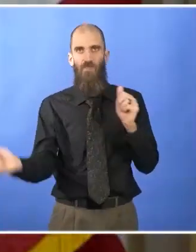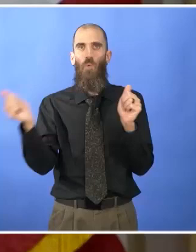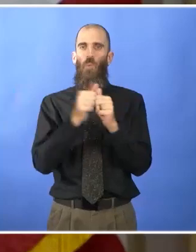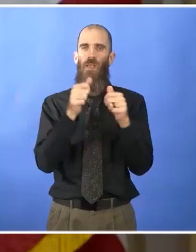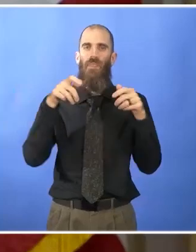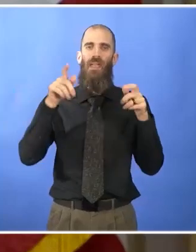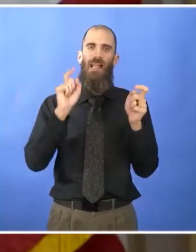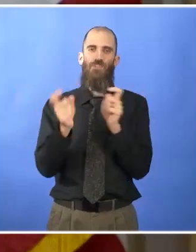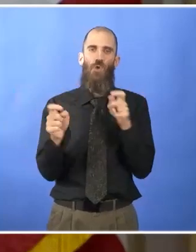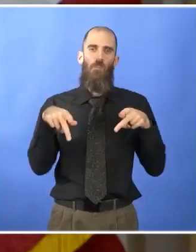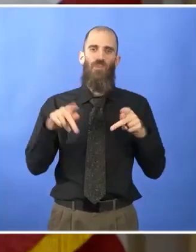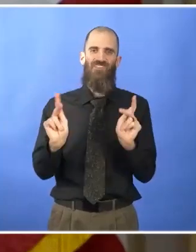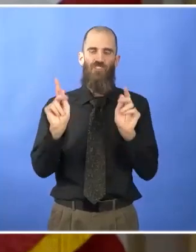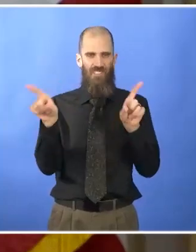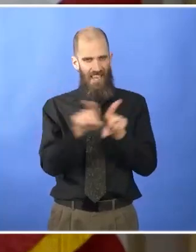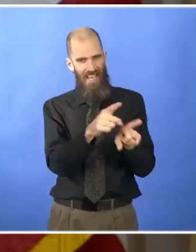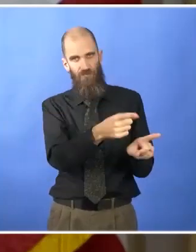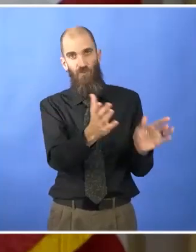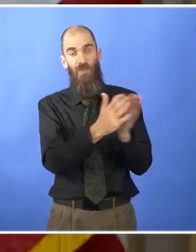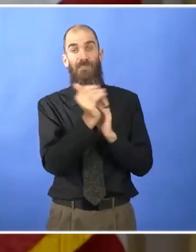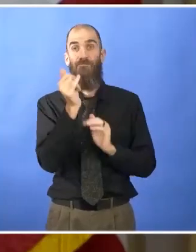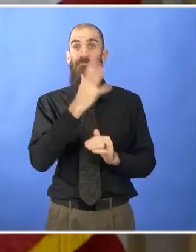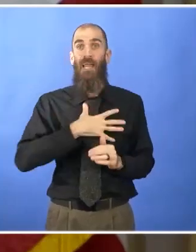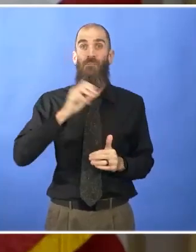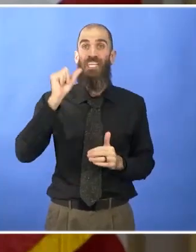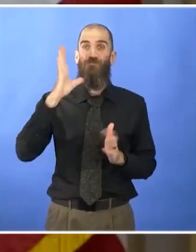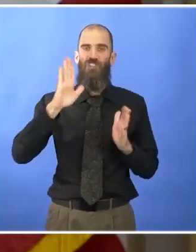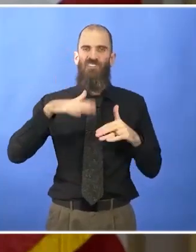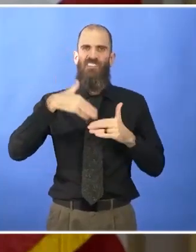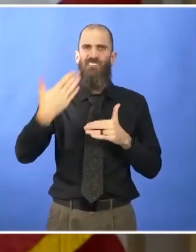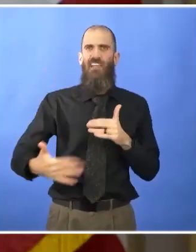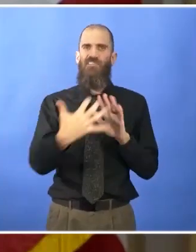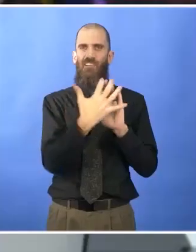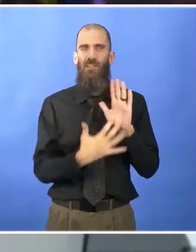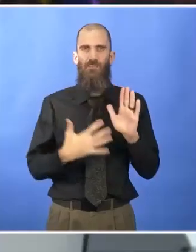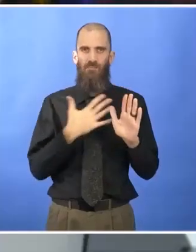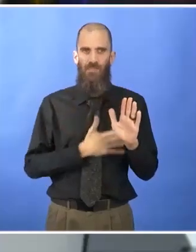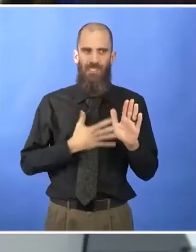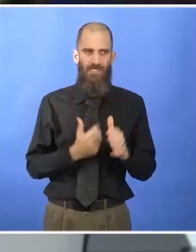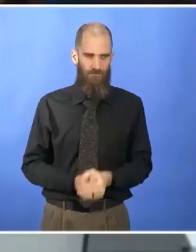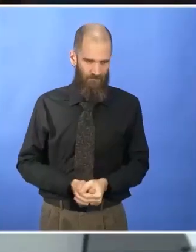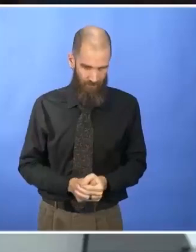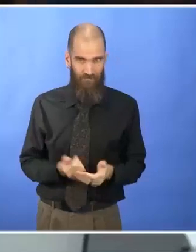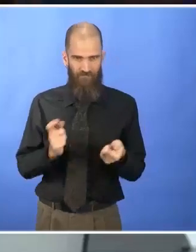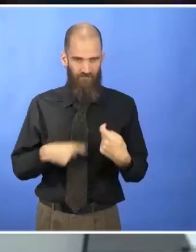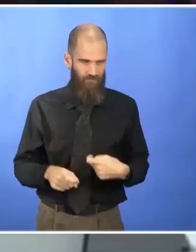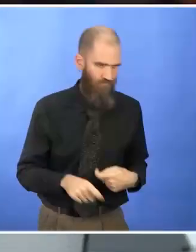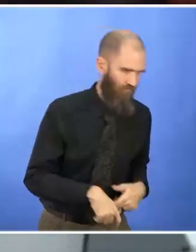APPROVED. CHAIRWOMAN ROSENWORCEL: COMMISSIONER SIMINGTON?